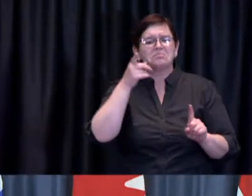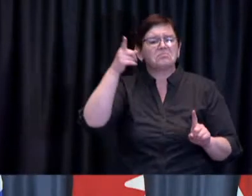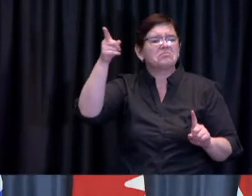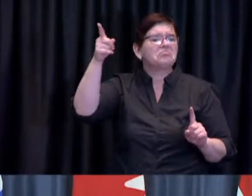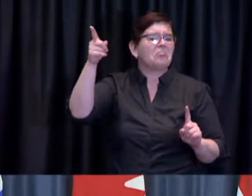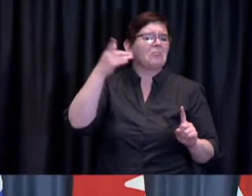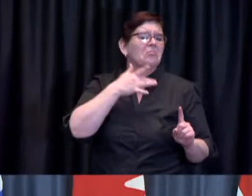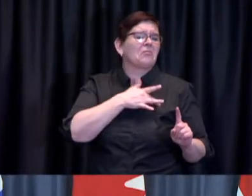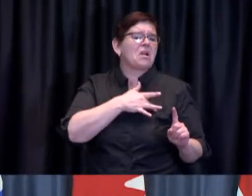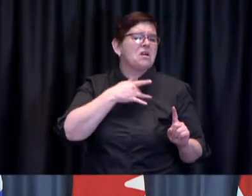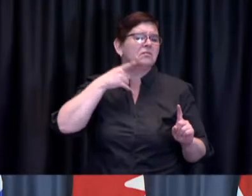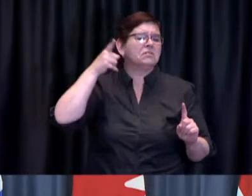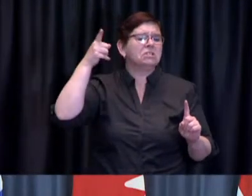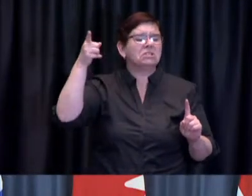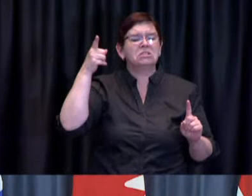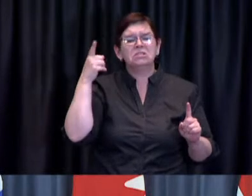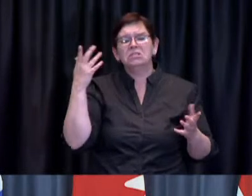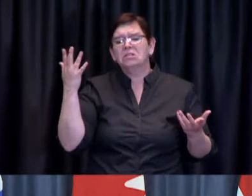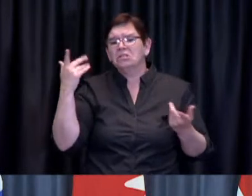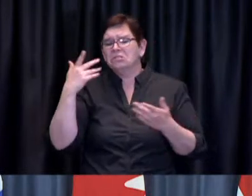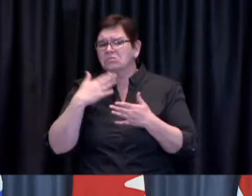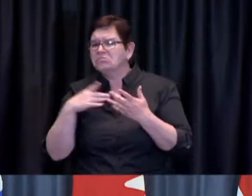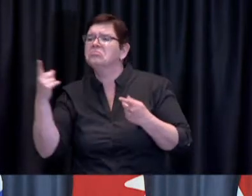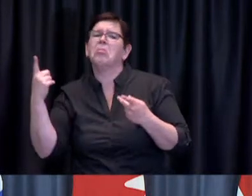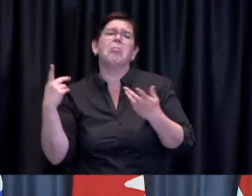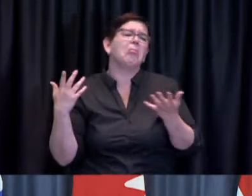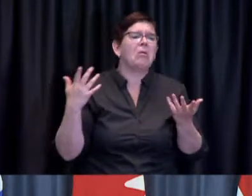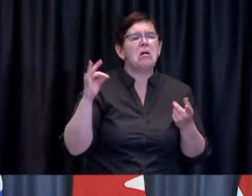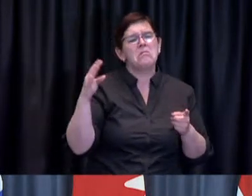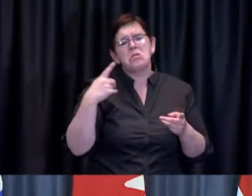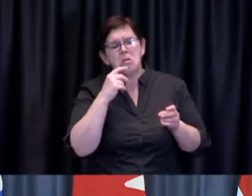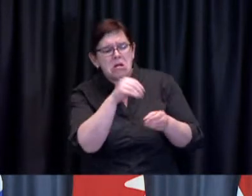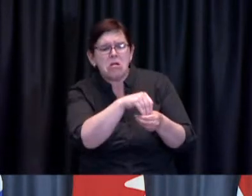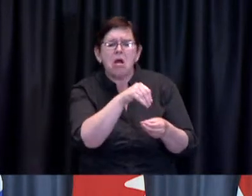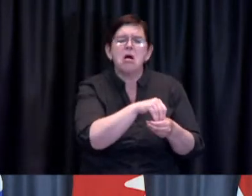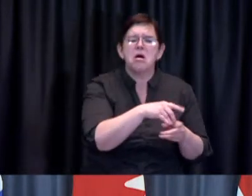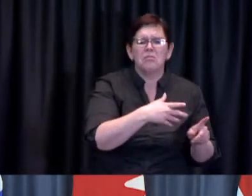some indoor gatherings the way that they're doing in Quebec can you can you just describe some of